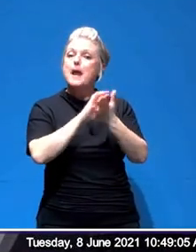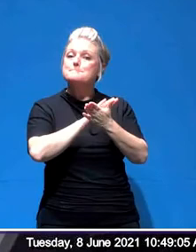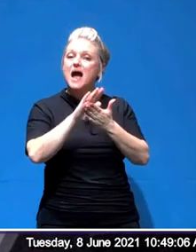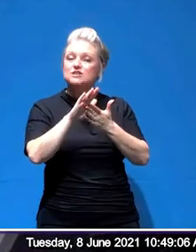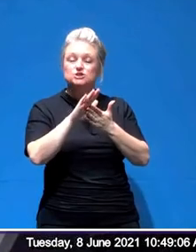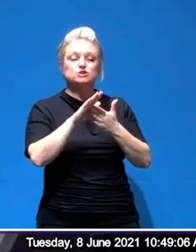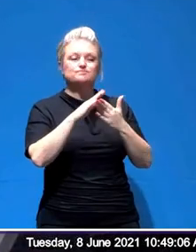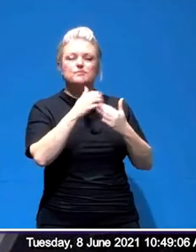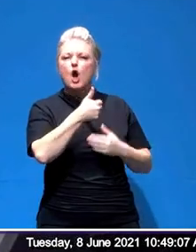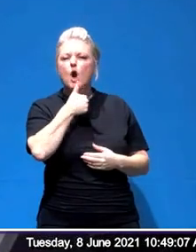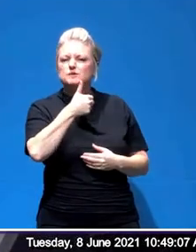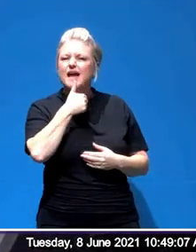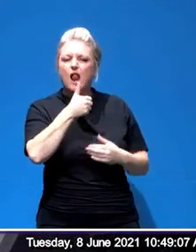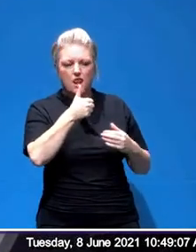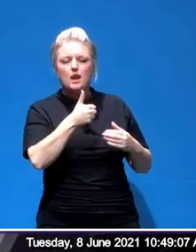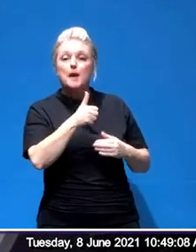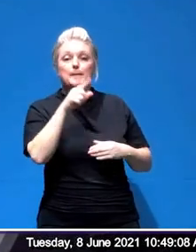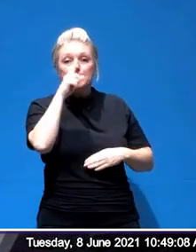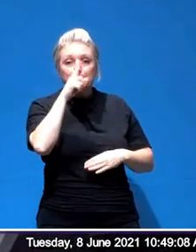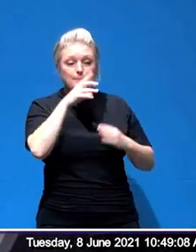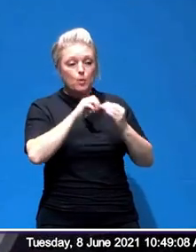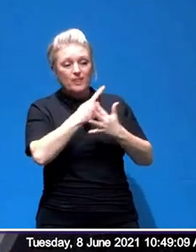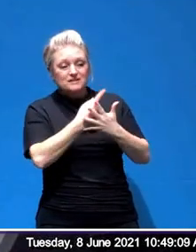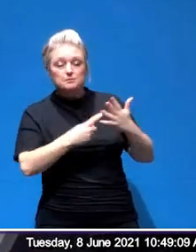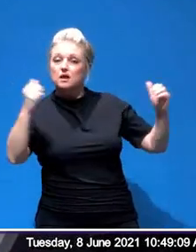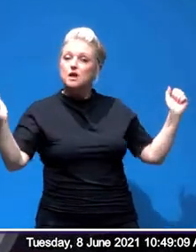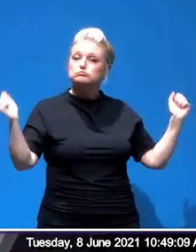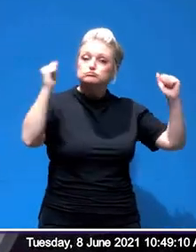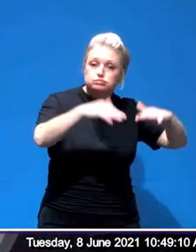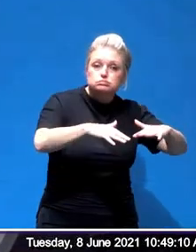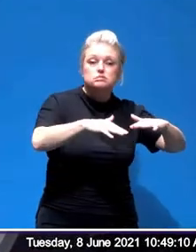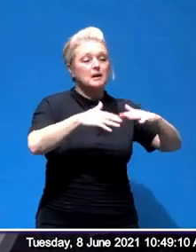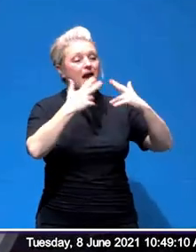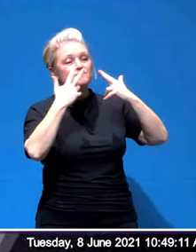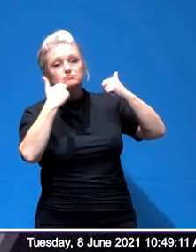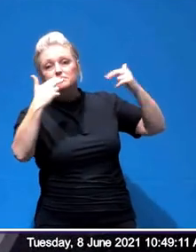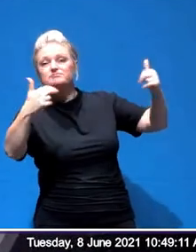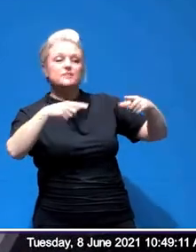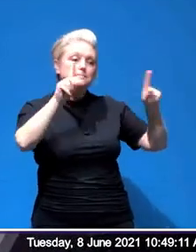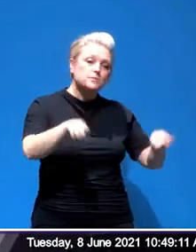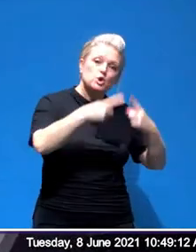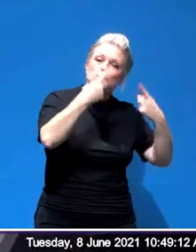specifically for people with disabilities to come and have fun and they can eat, and listen to music.